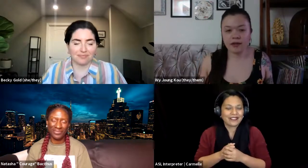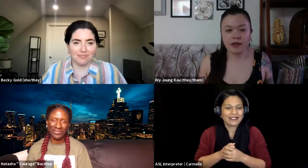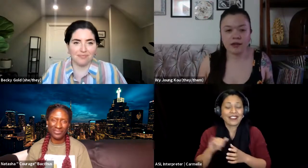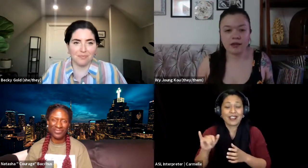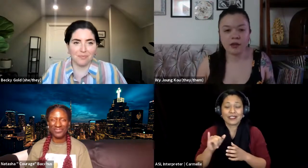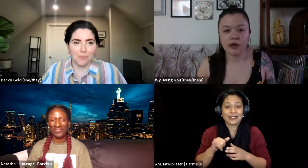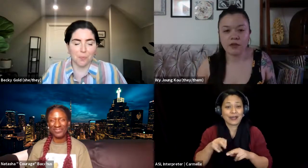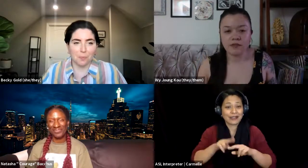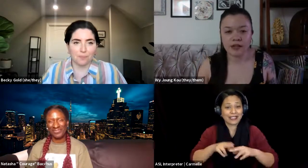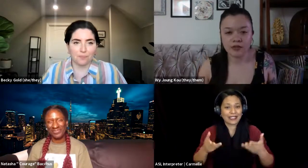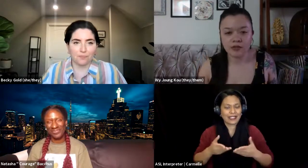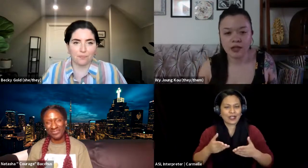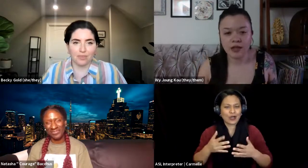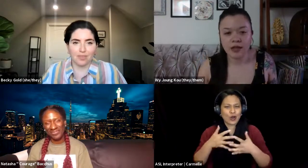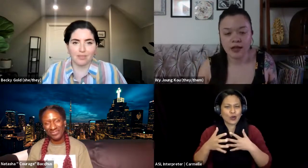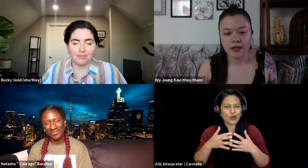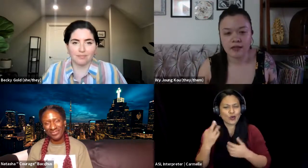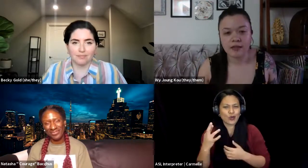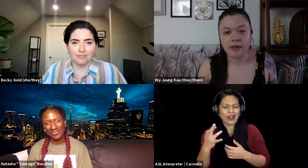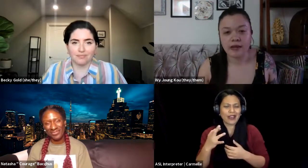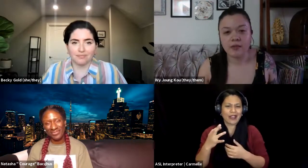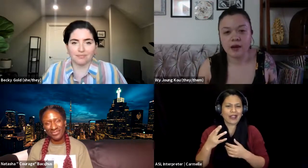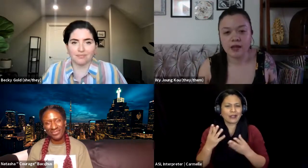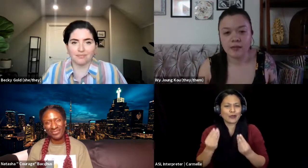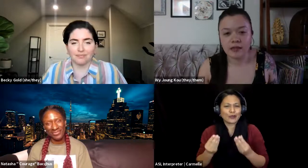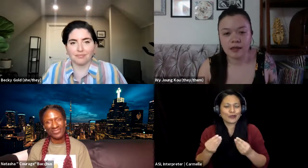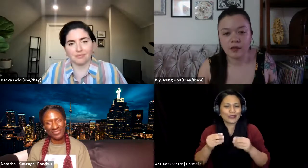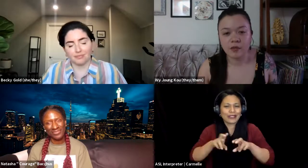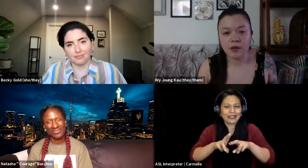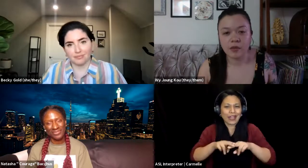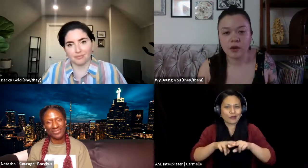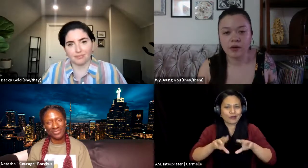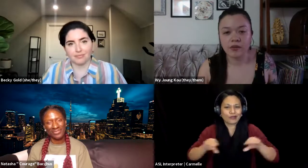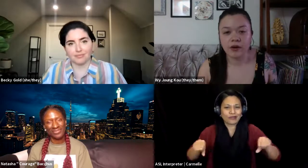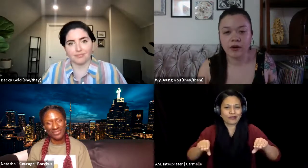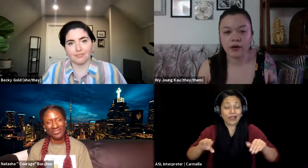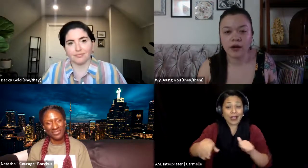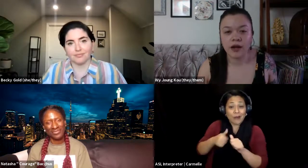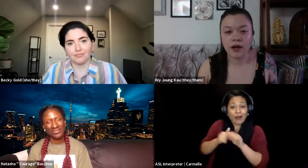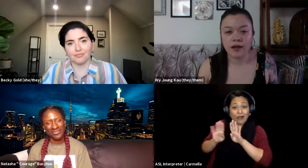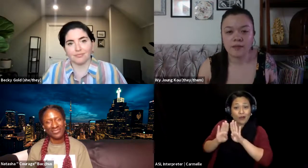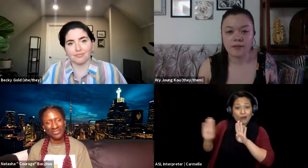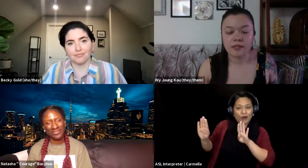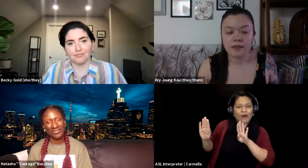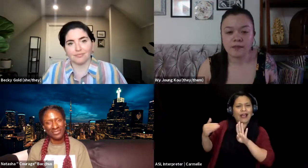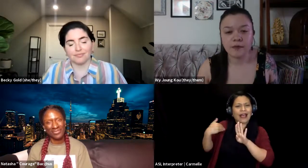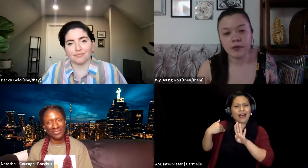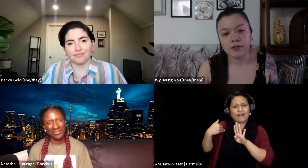a gray velvet couch and in the background behind me on the white wall there are some photos and